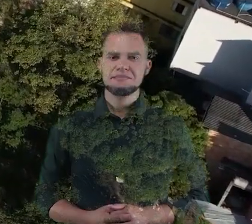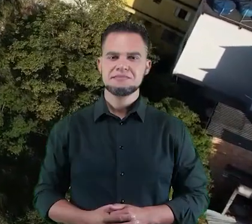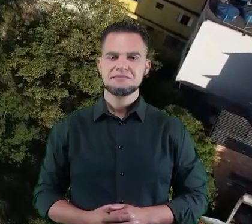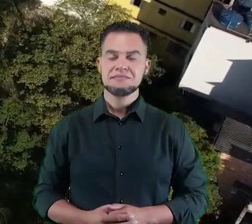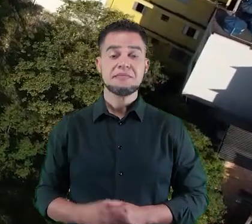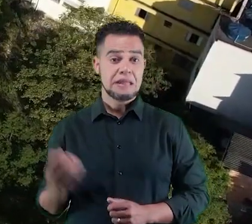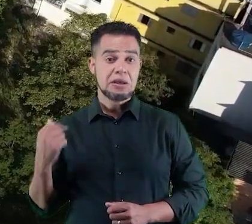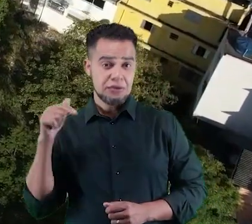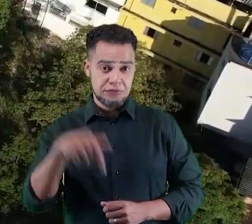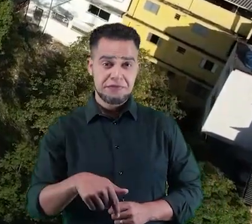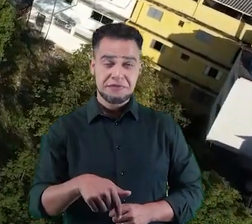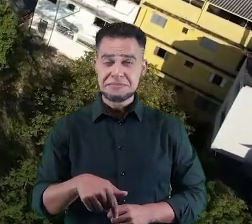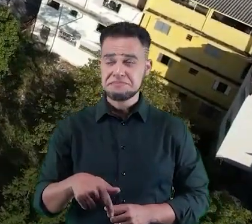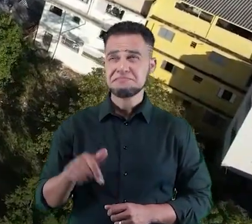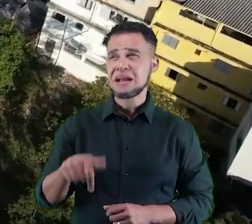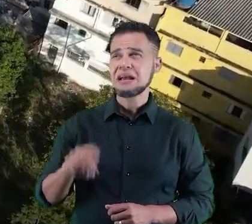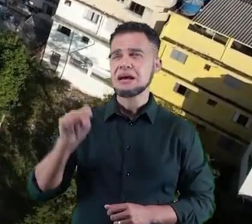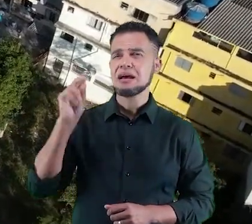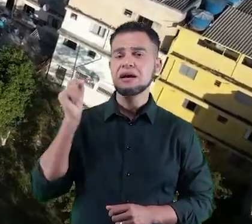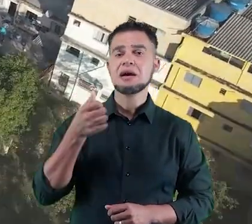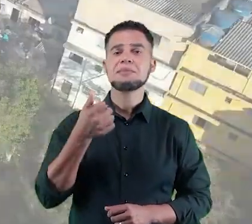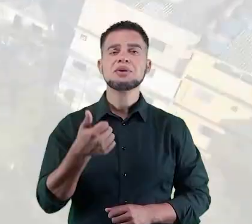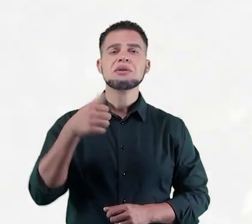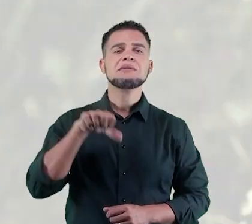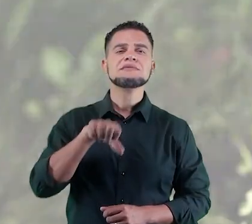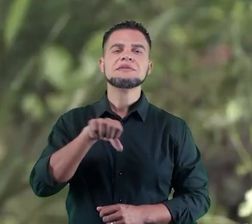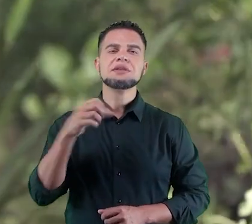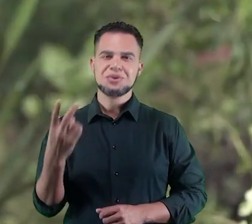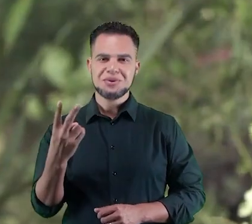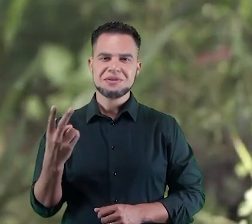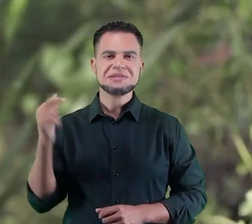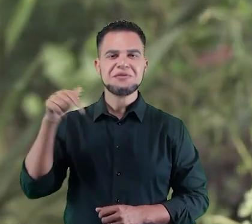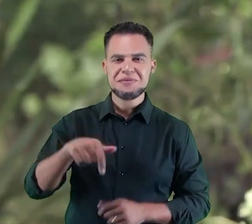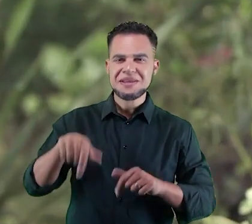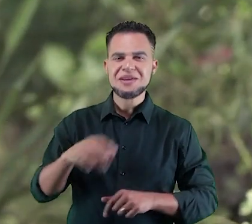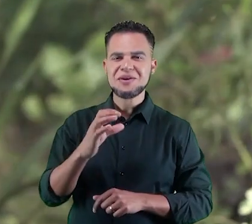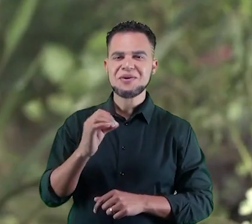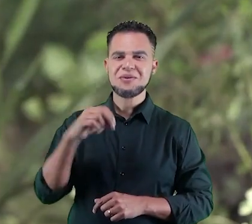I came here in 92. We came here to Conceição,